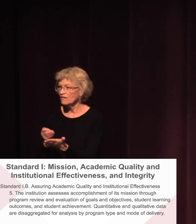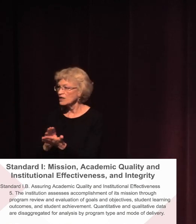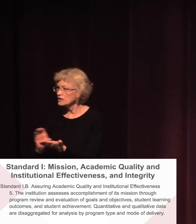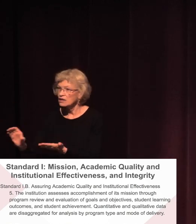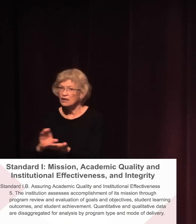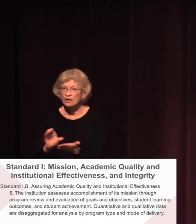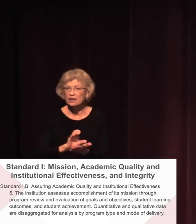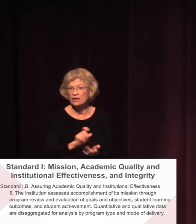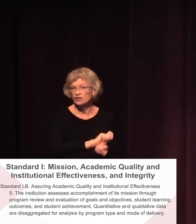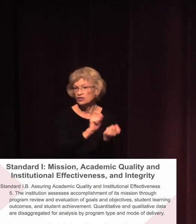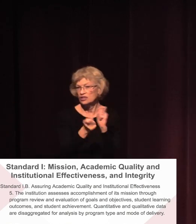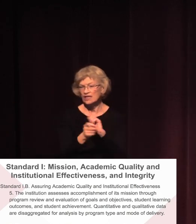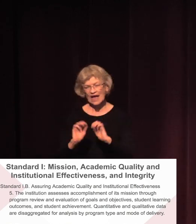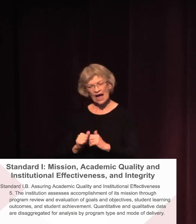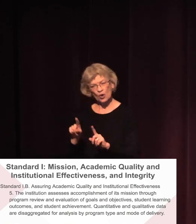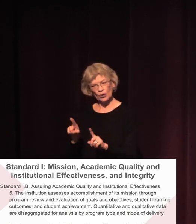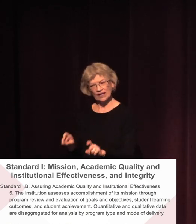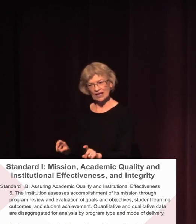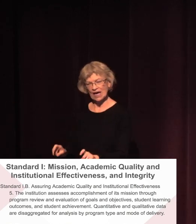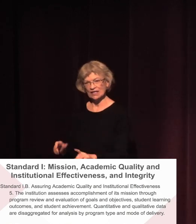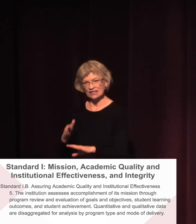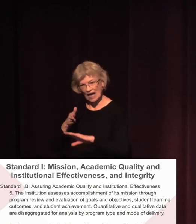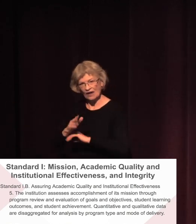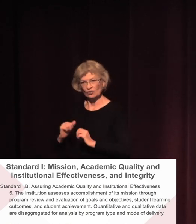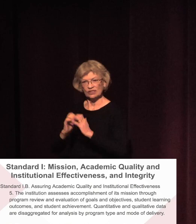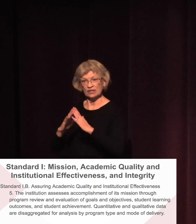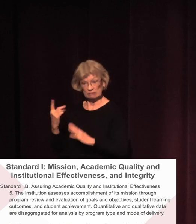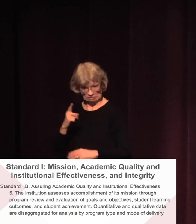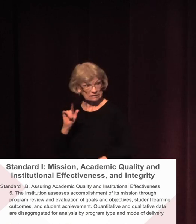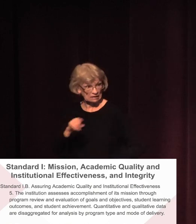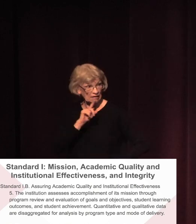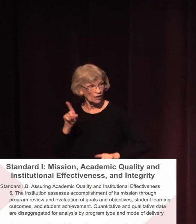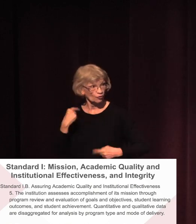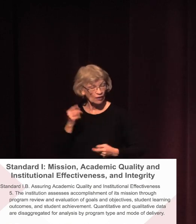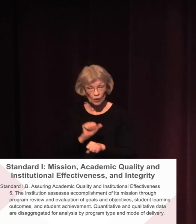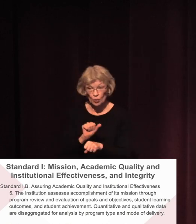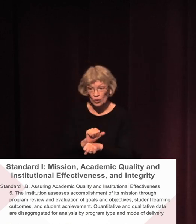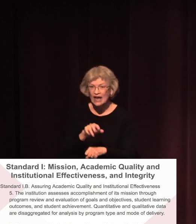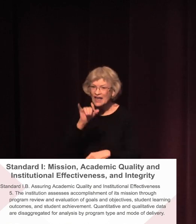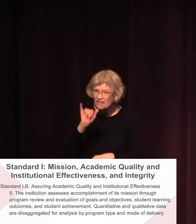plan to and work through that, how we give resources and board funding, we need to be able to make that change in how we test